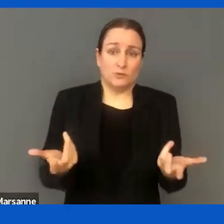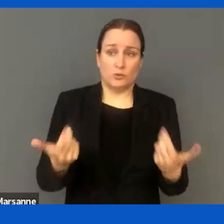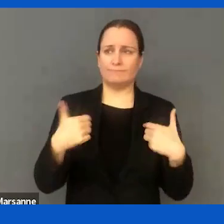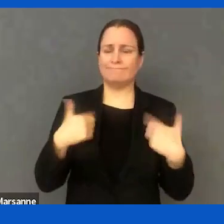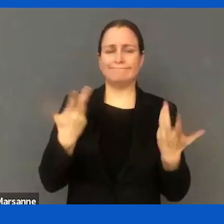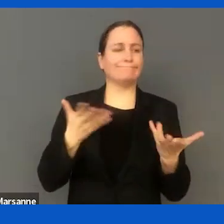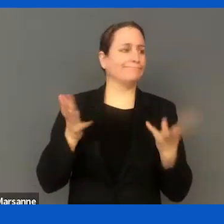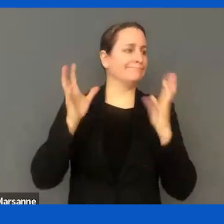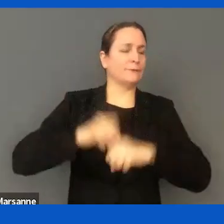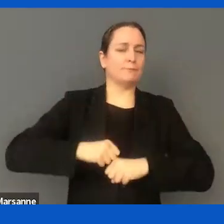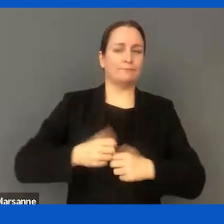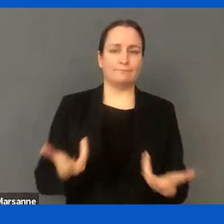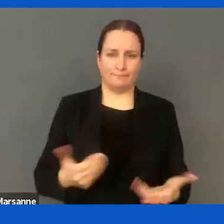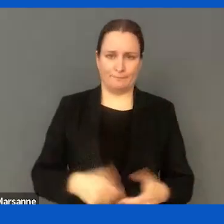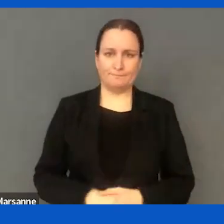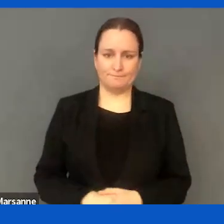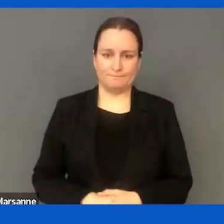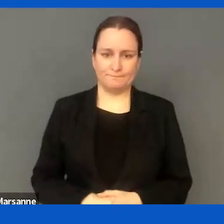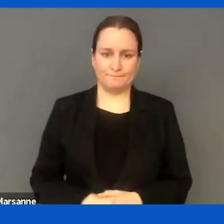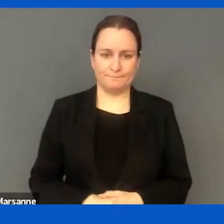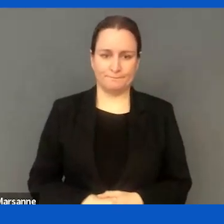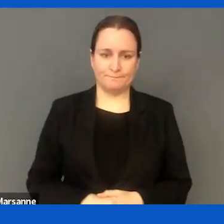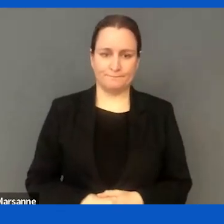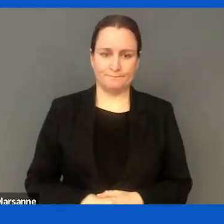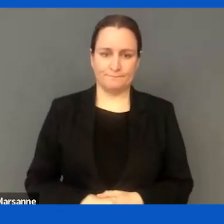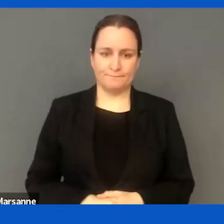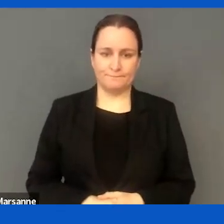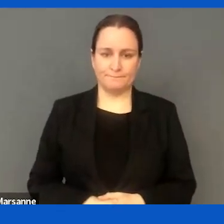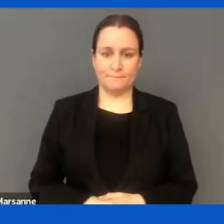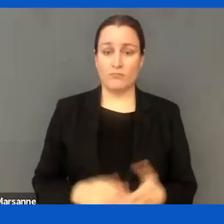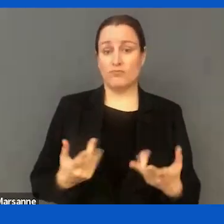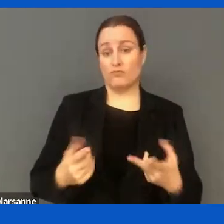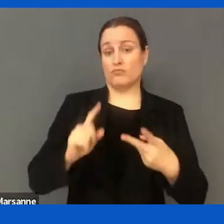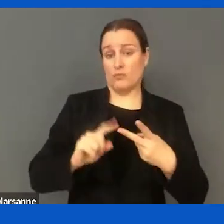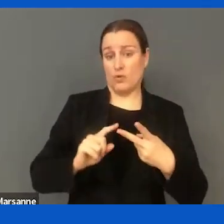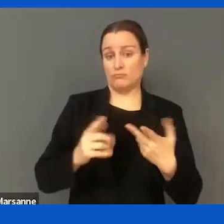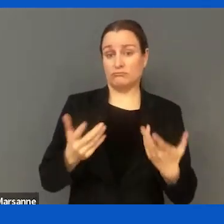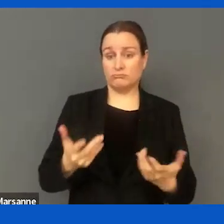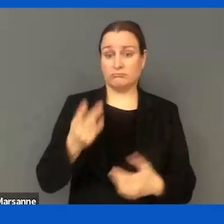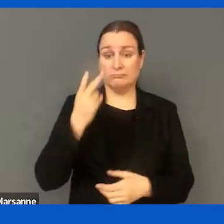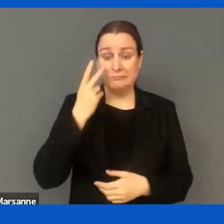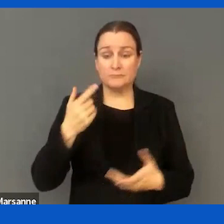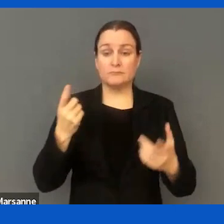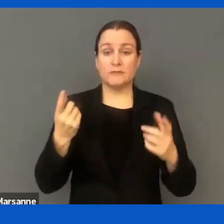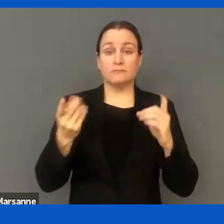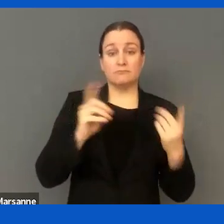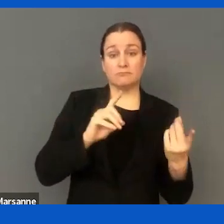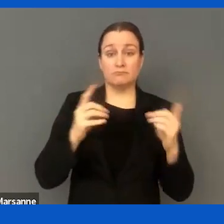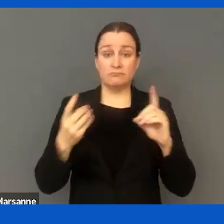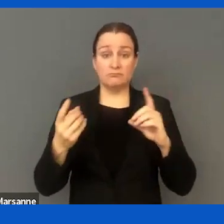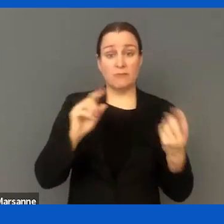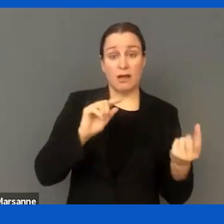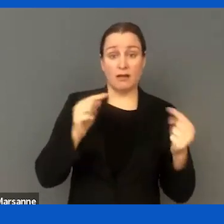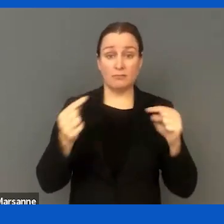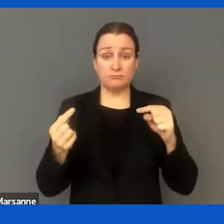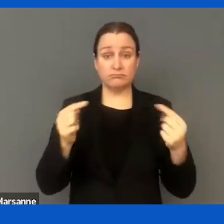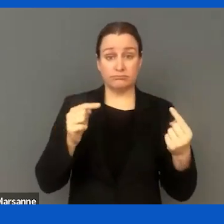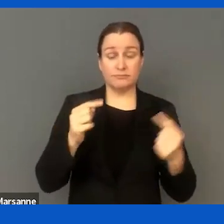dialogue cannot be closed. You can see, if you are able to see, there is a window without a closing